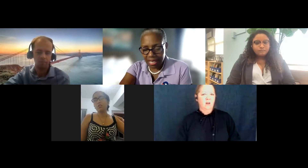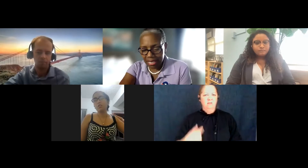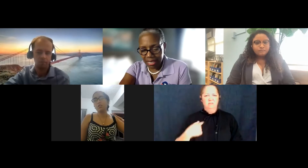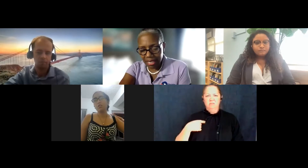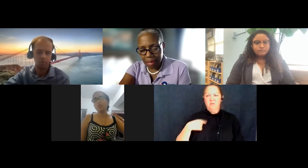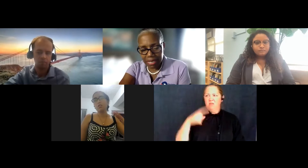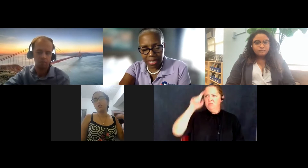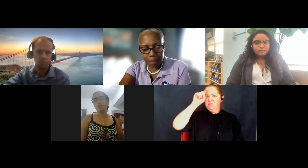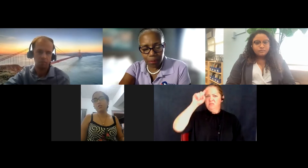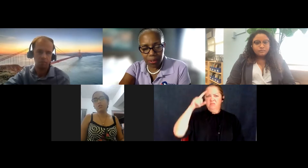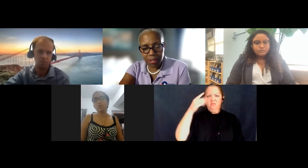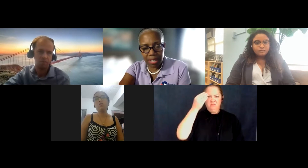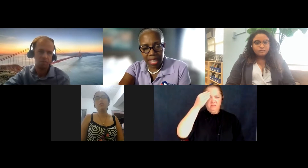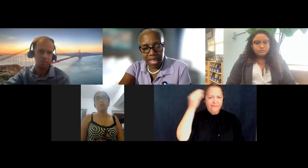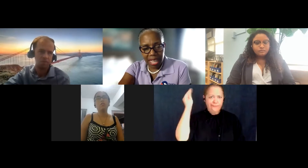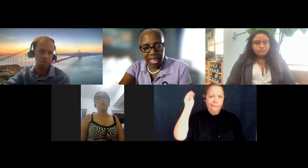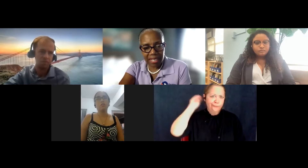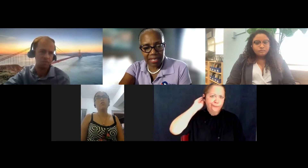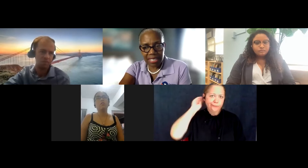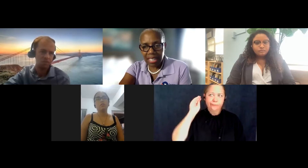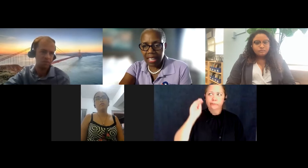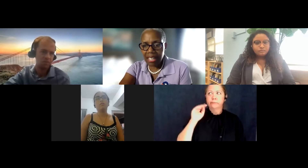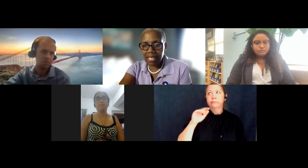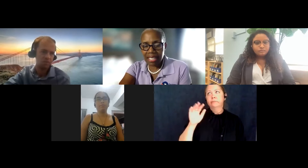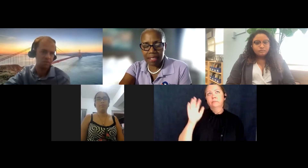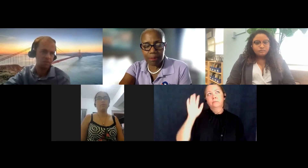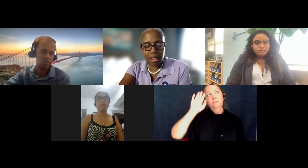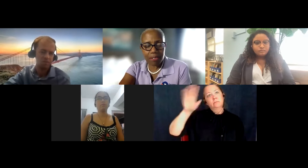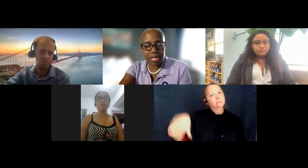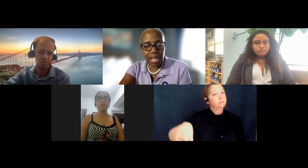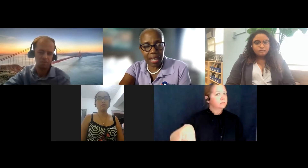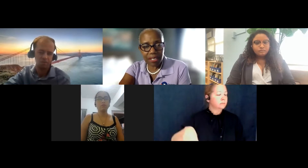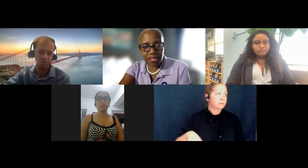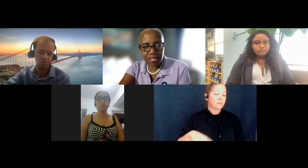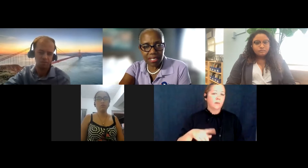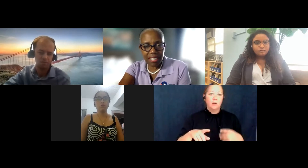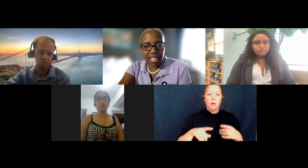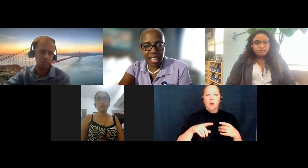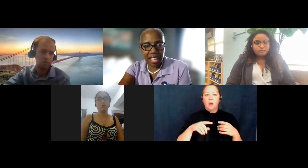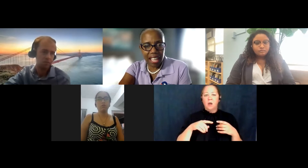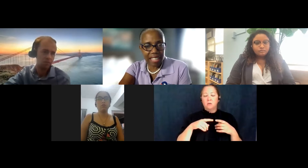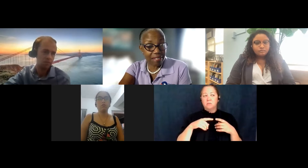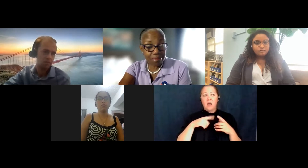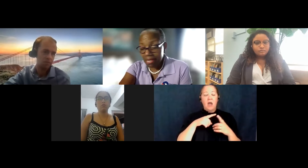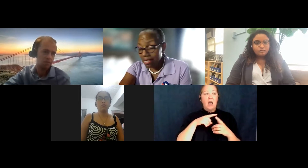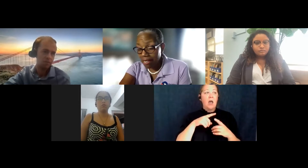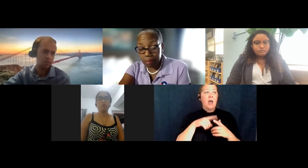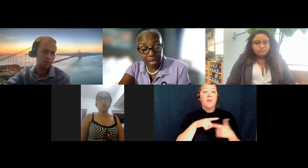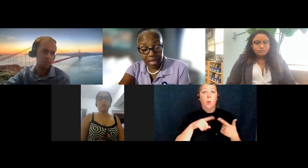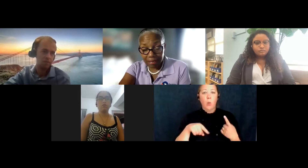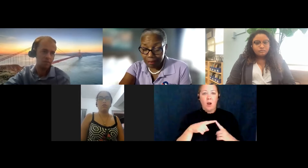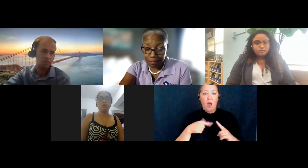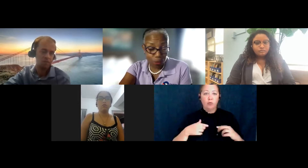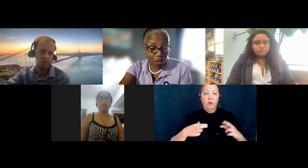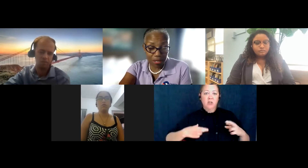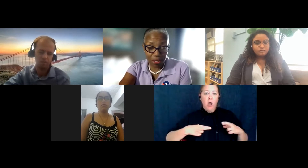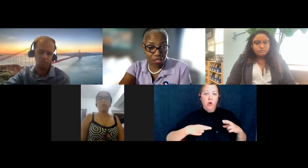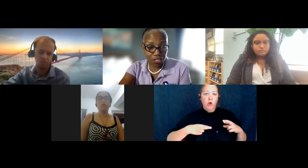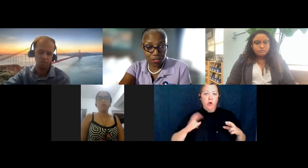I did not think about it anymore. When I retired, I did not have a plan for what I was going to do